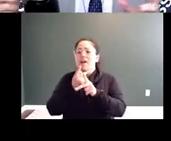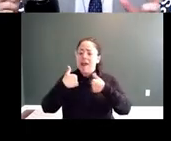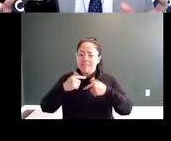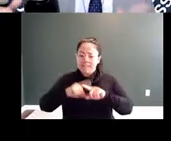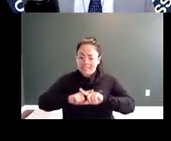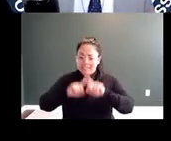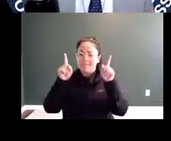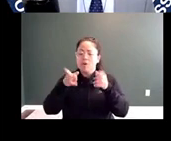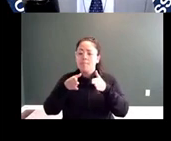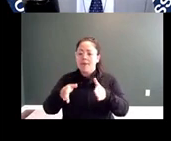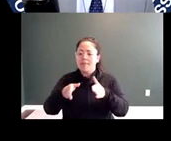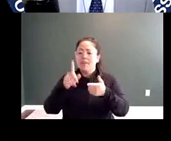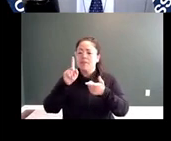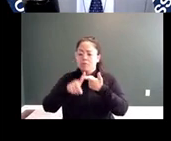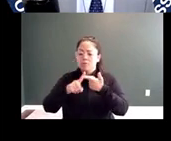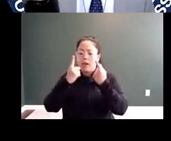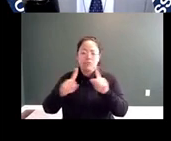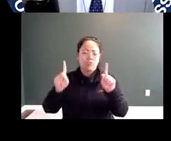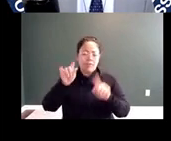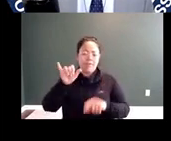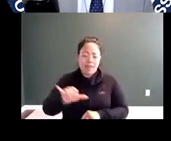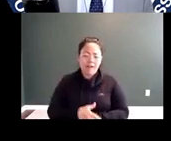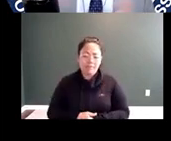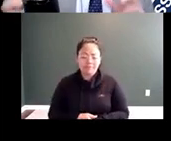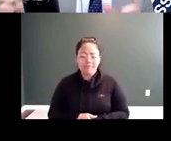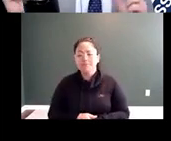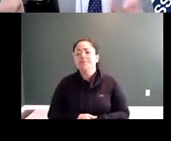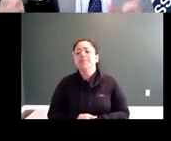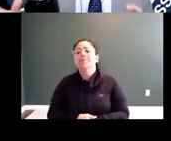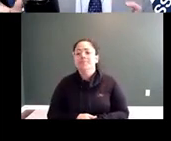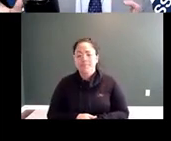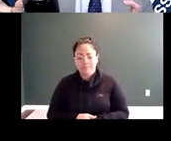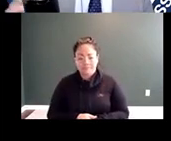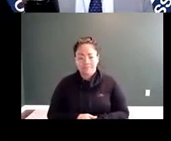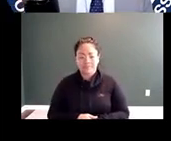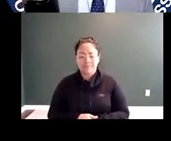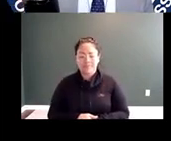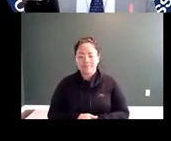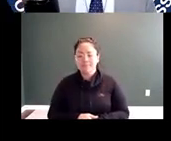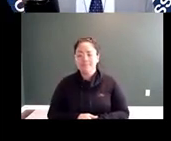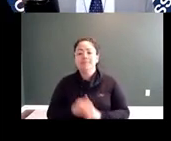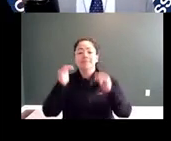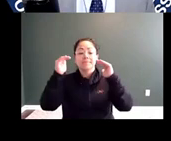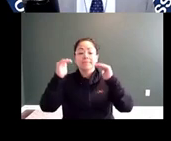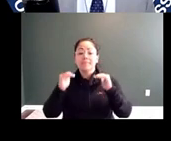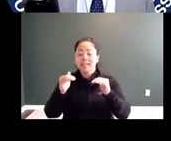that they have in that particular policy. All right? And that's adverse impact. The last thing that we're going to talk about